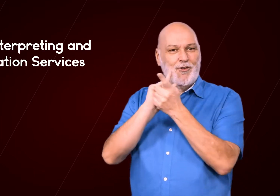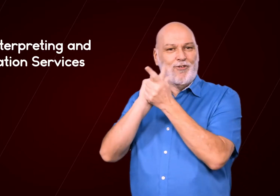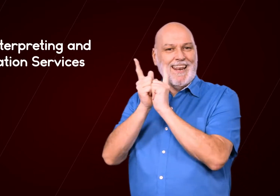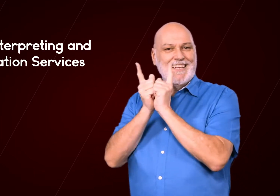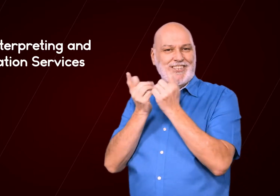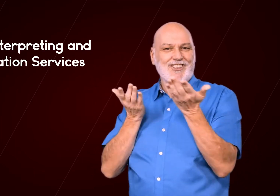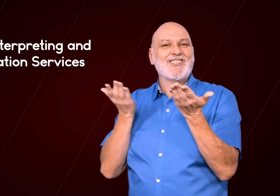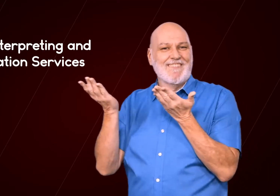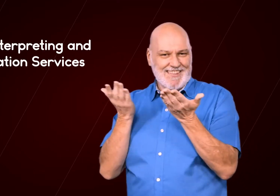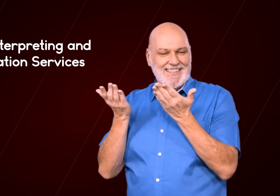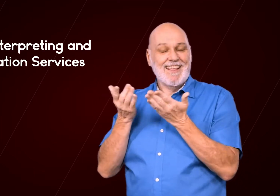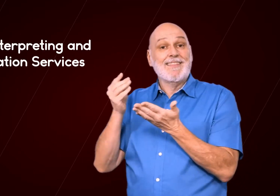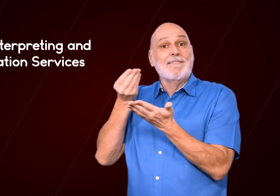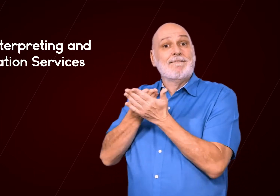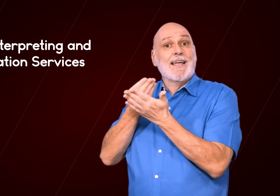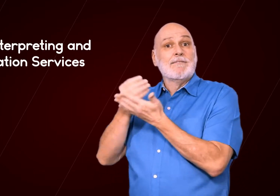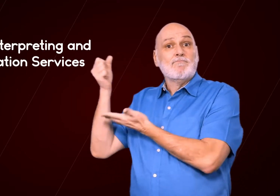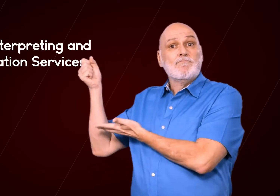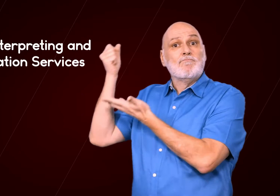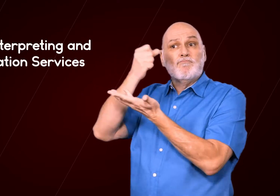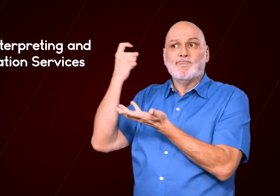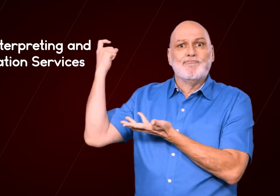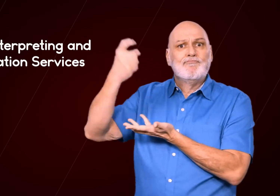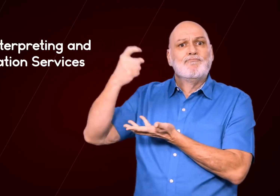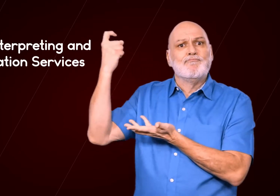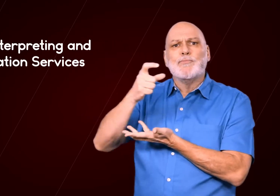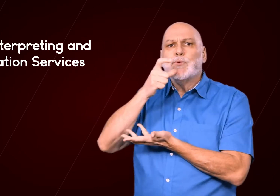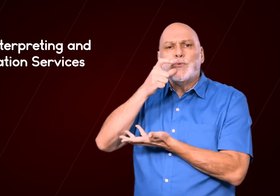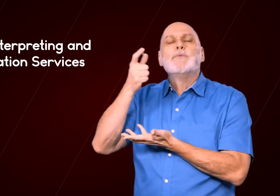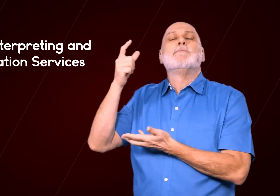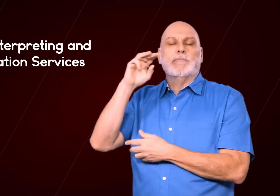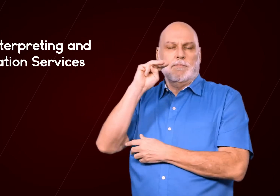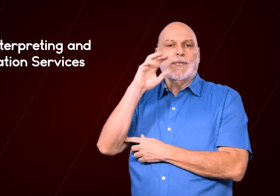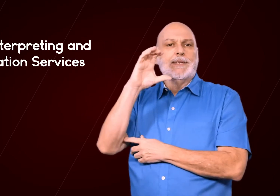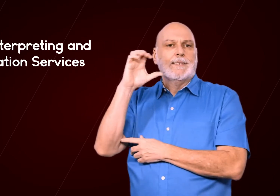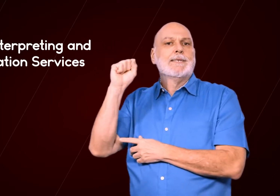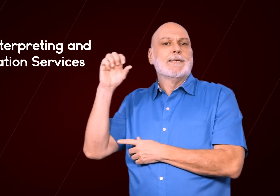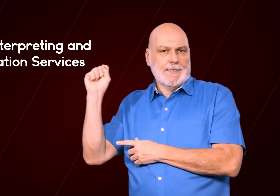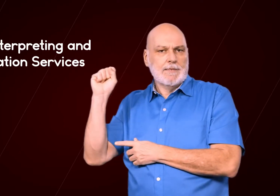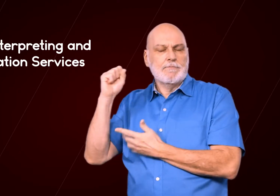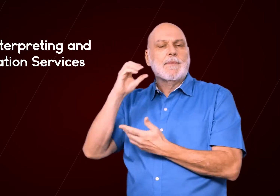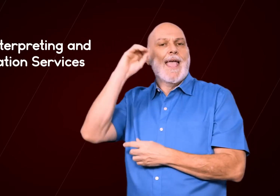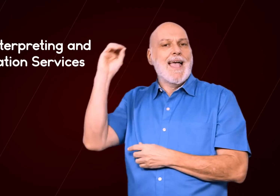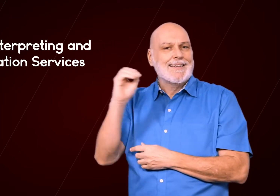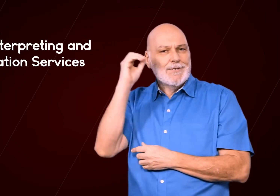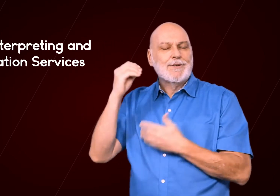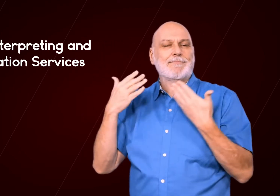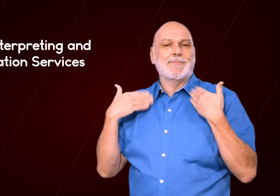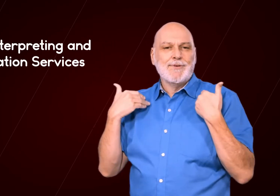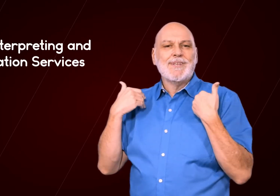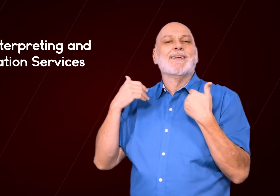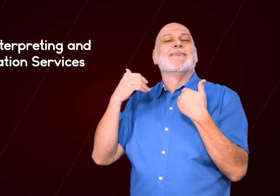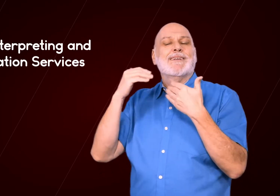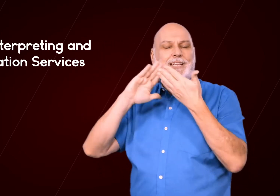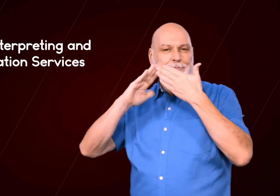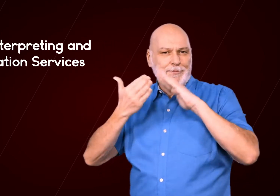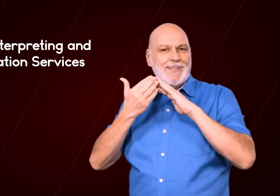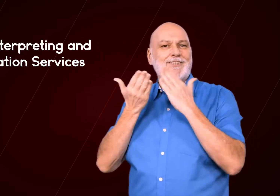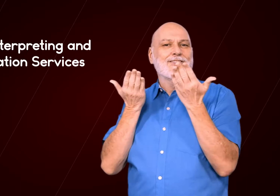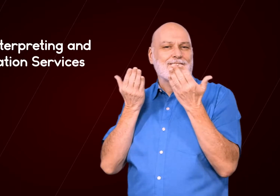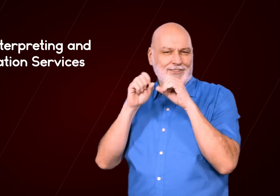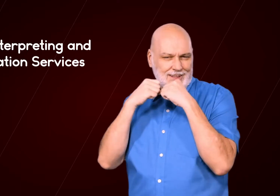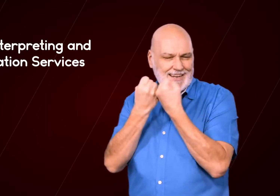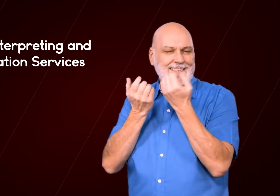Ministry of Community and Social Services (MCSS) to provide certain